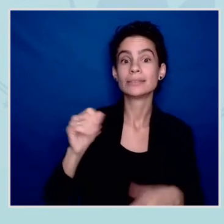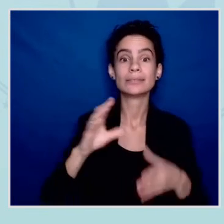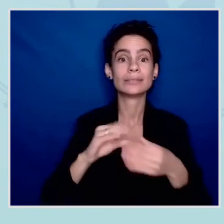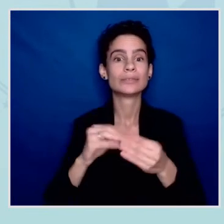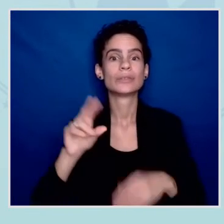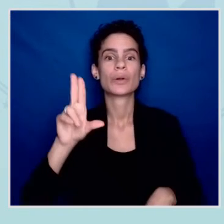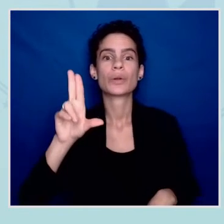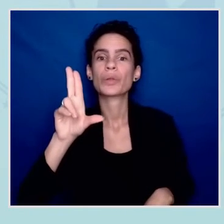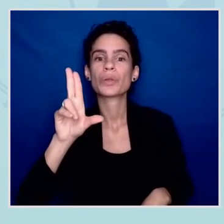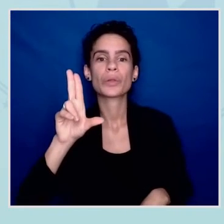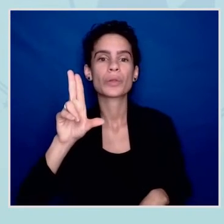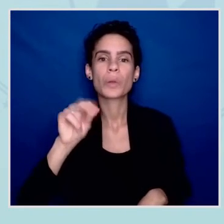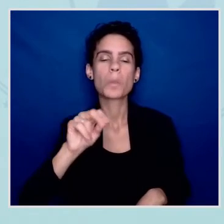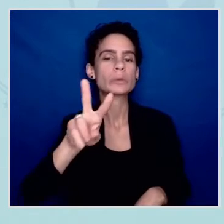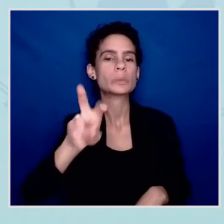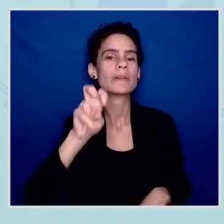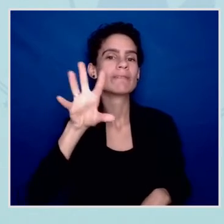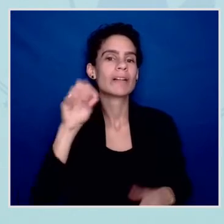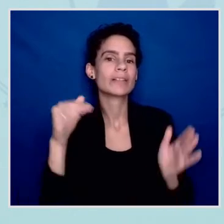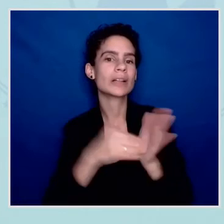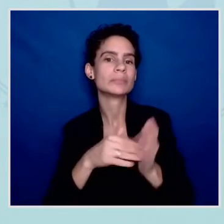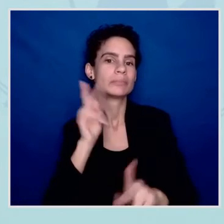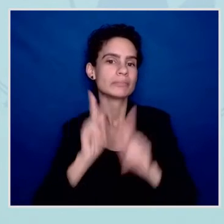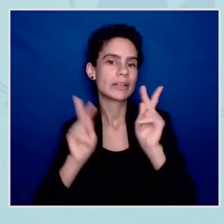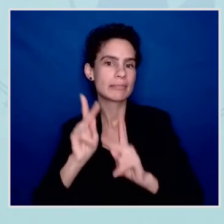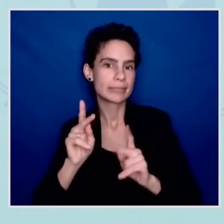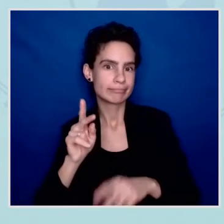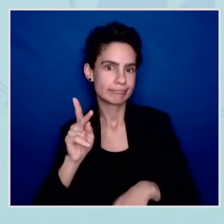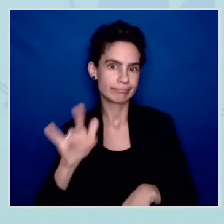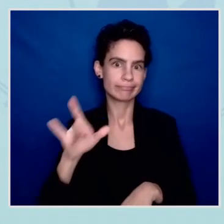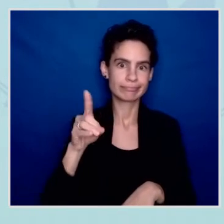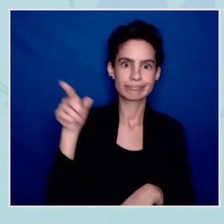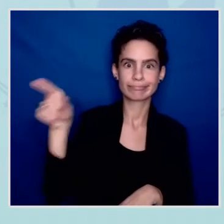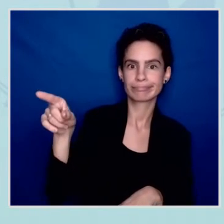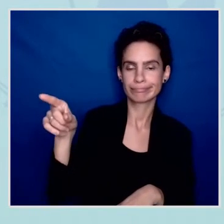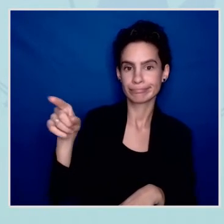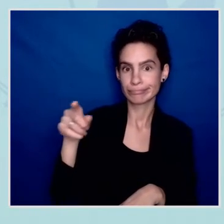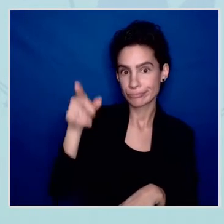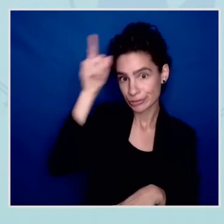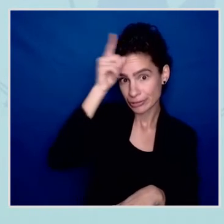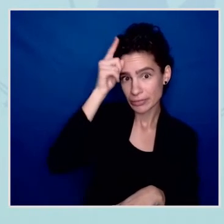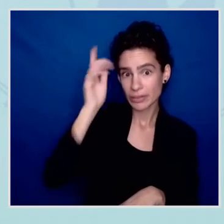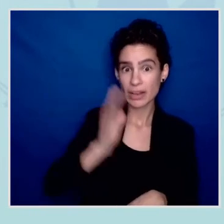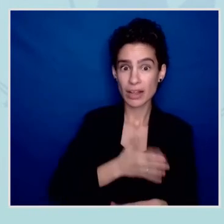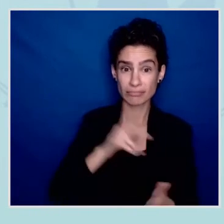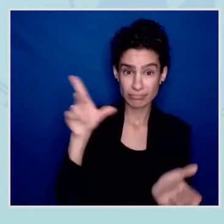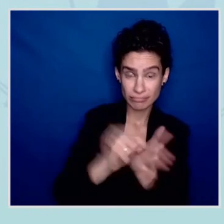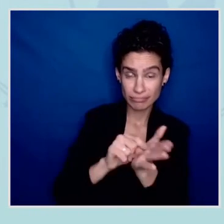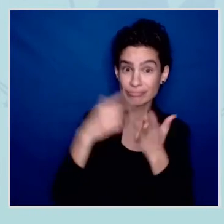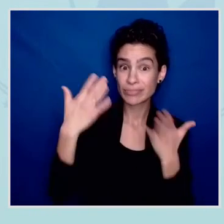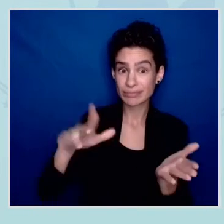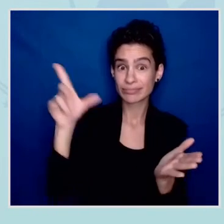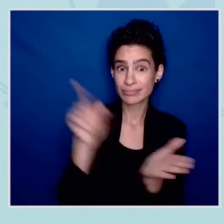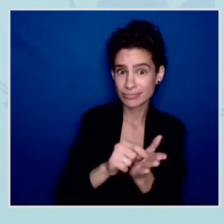KILLED, WITH 2500 PEOPLE KILLED.